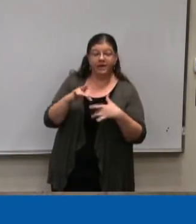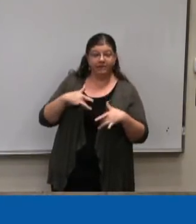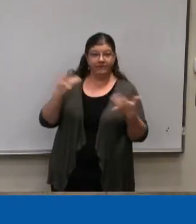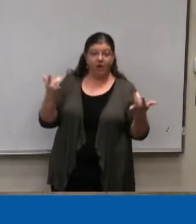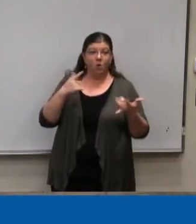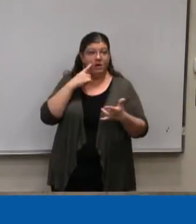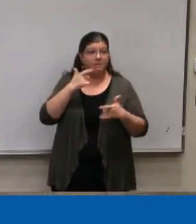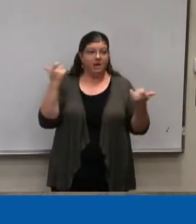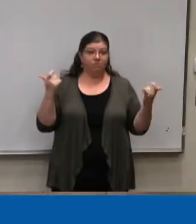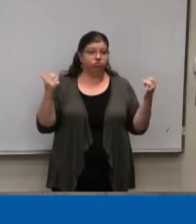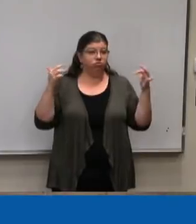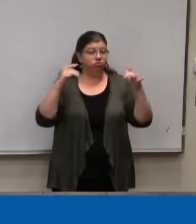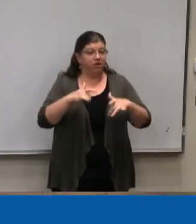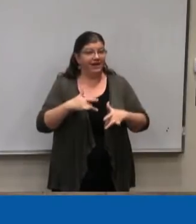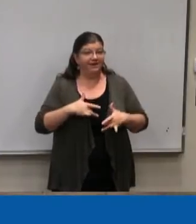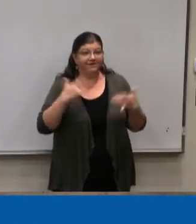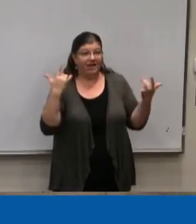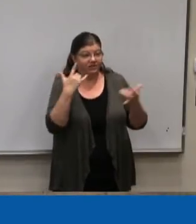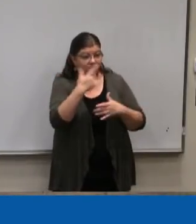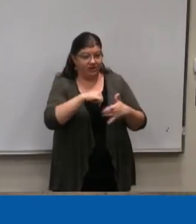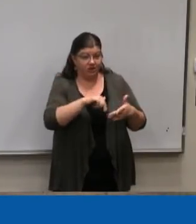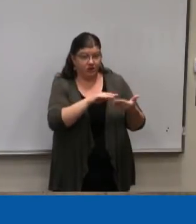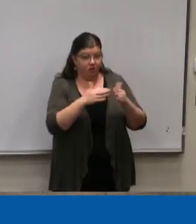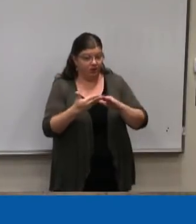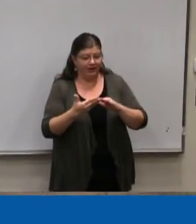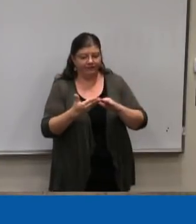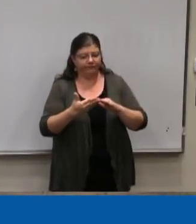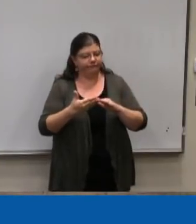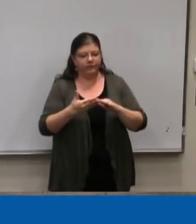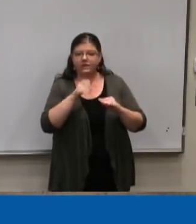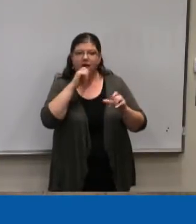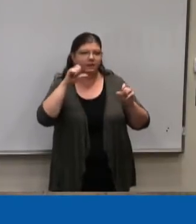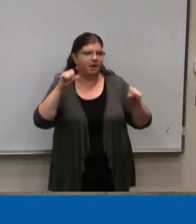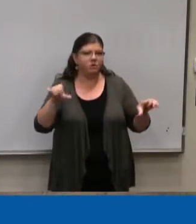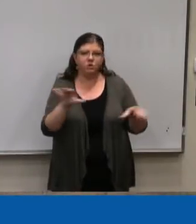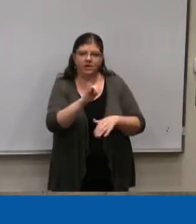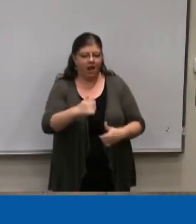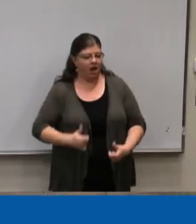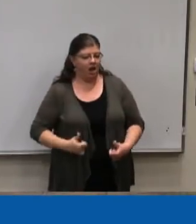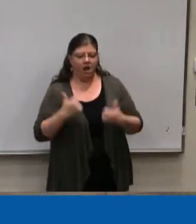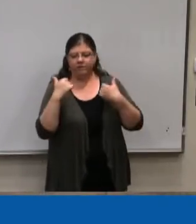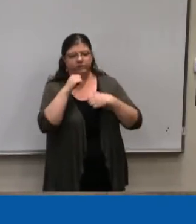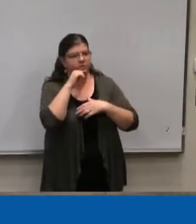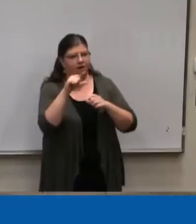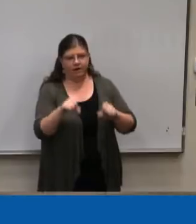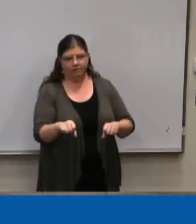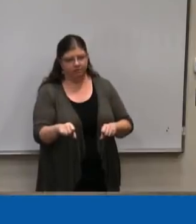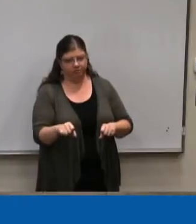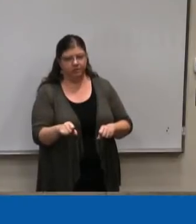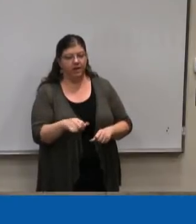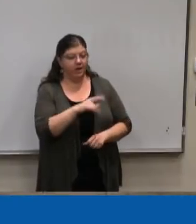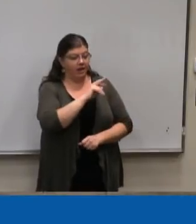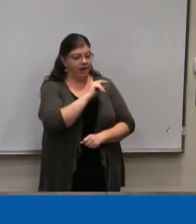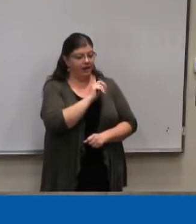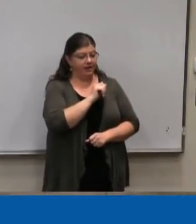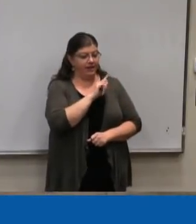of the great events in the community all year long, we're not going to be able to do it live. Natalie Rucobo with the foundation has done a really